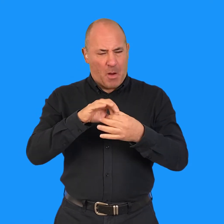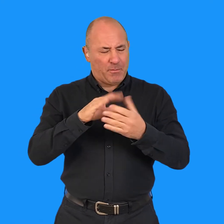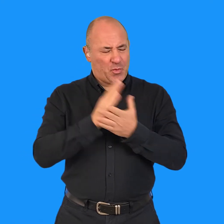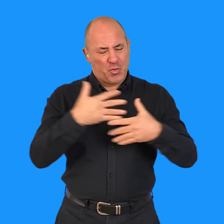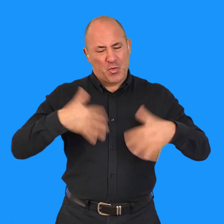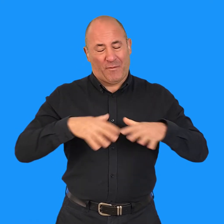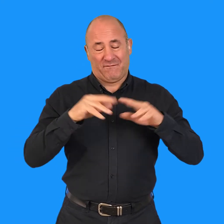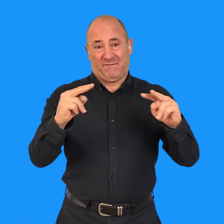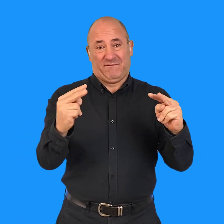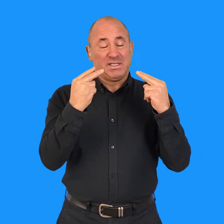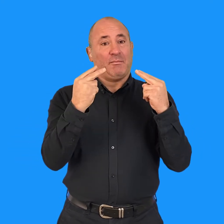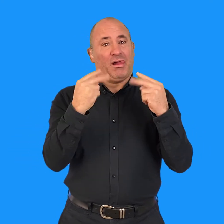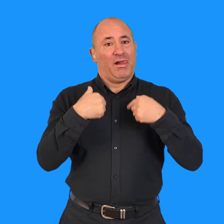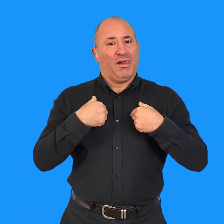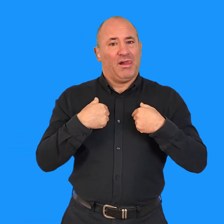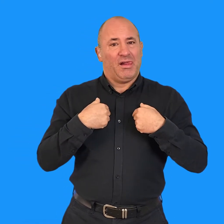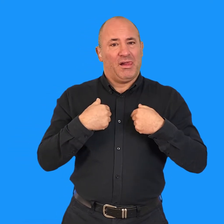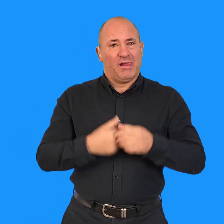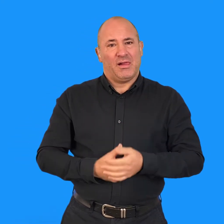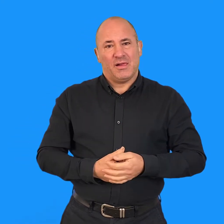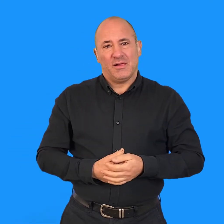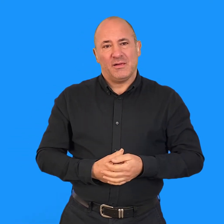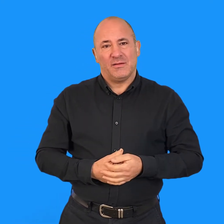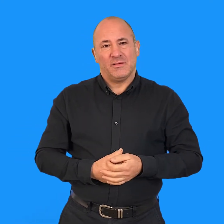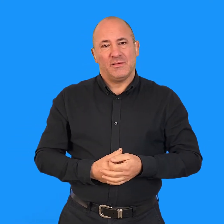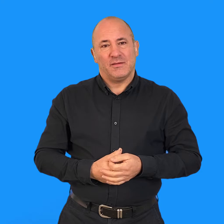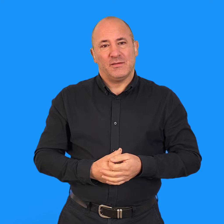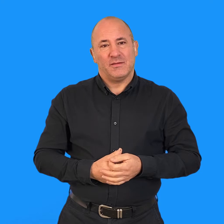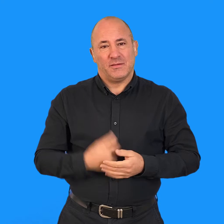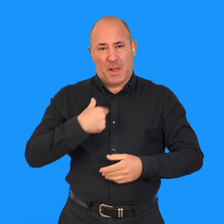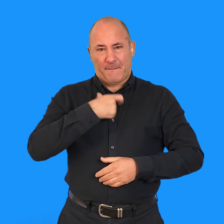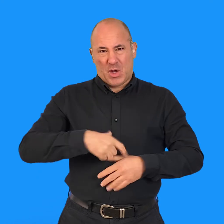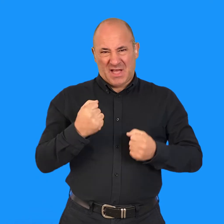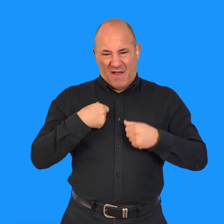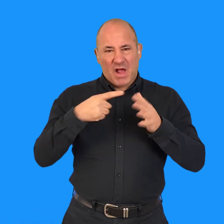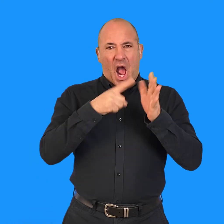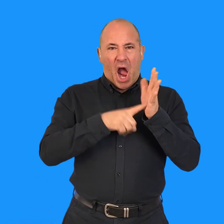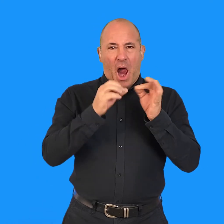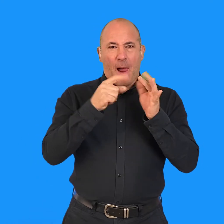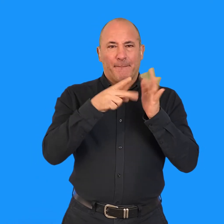that my identity interacts with being highly visible. So being a person with albinism